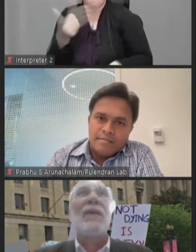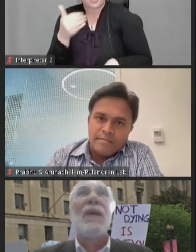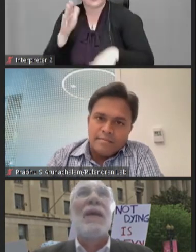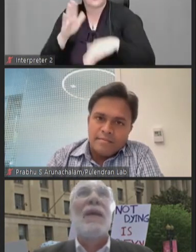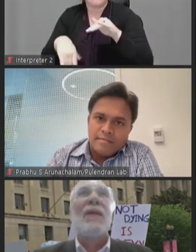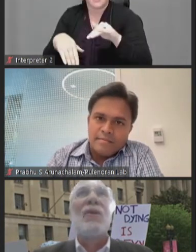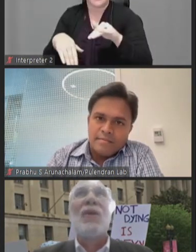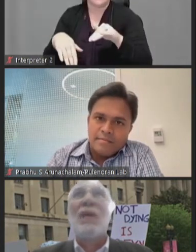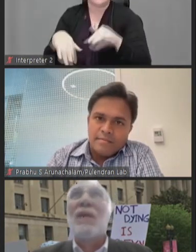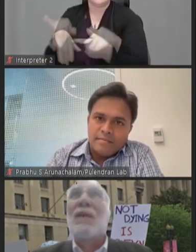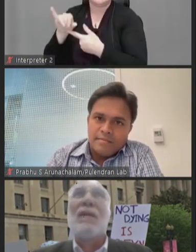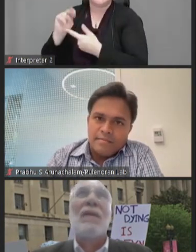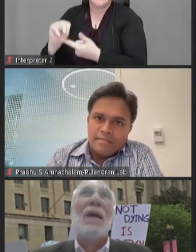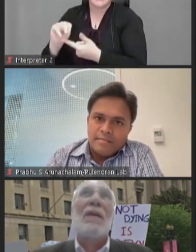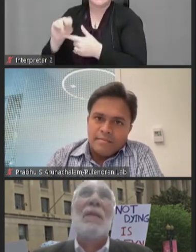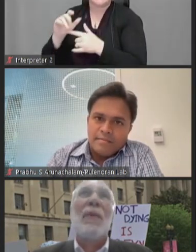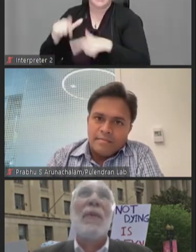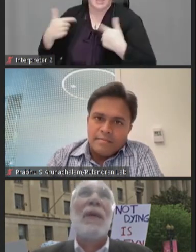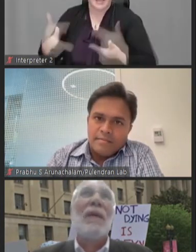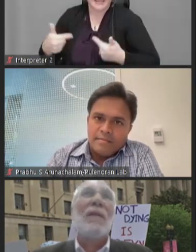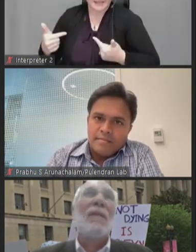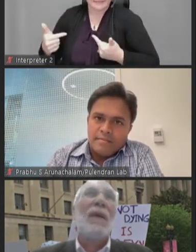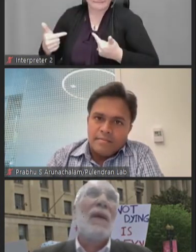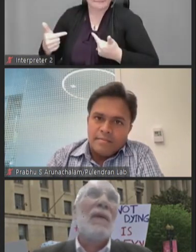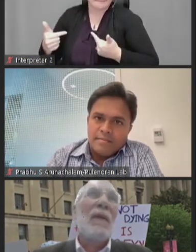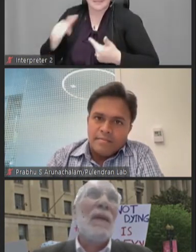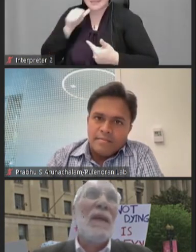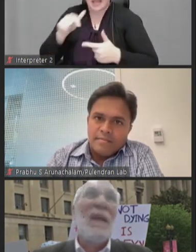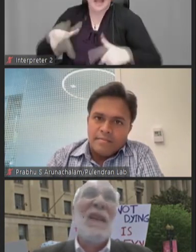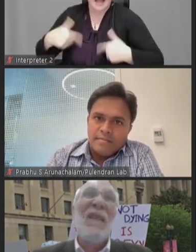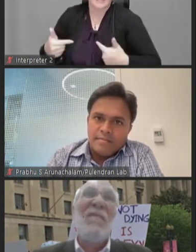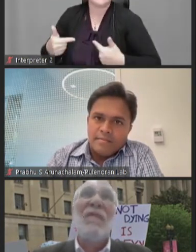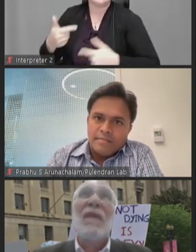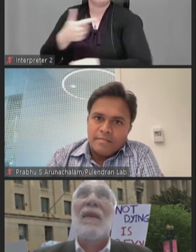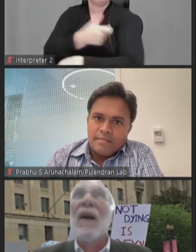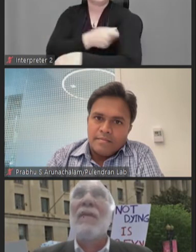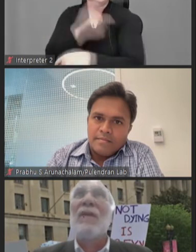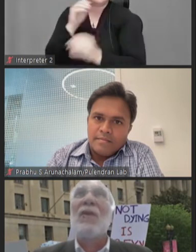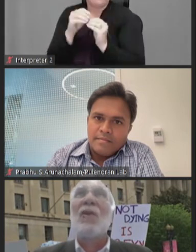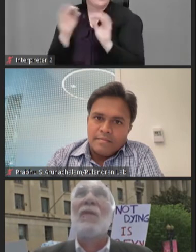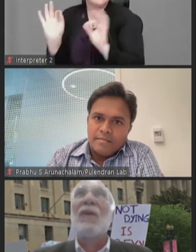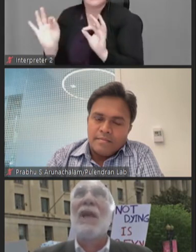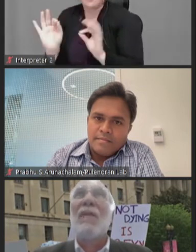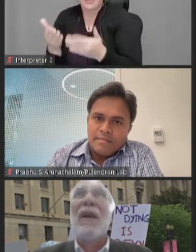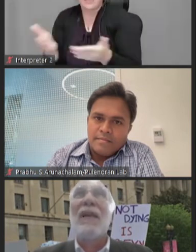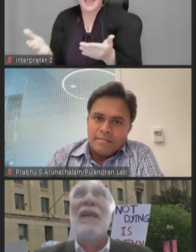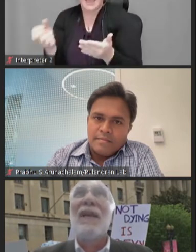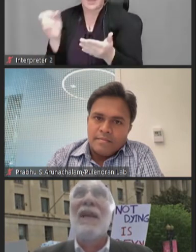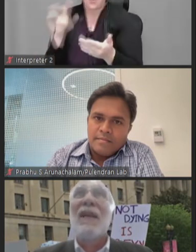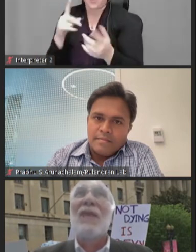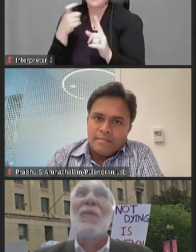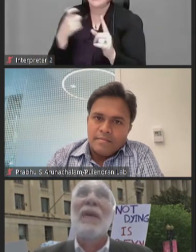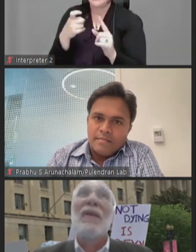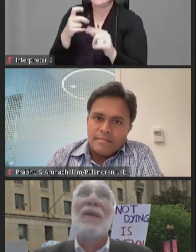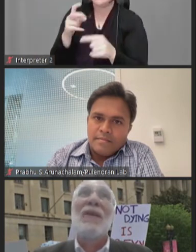Is it just a simple thing where the virus is over attenuated? There's pre-existing